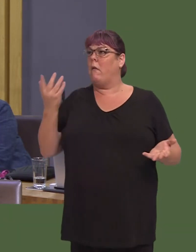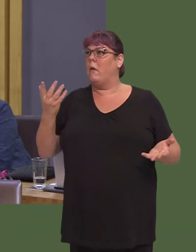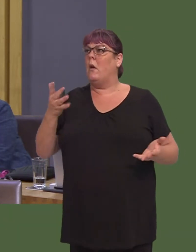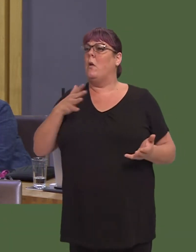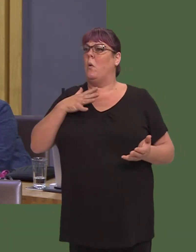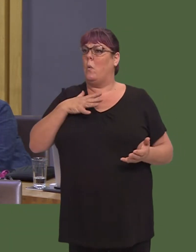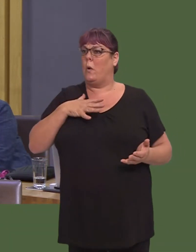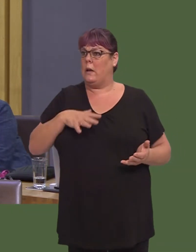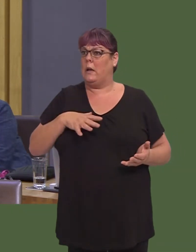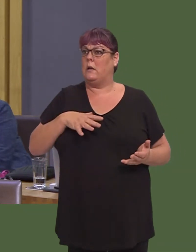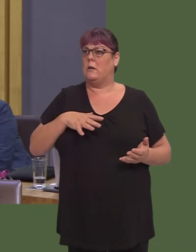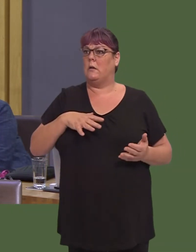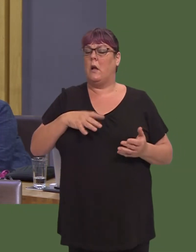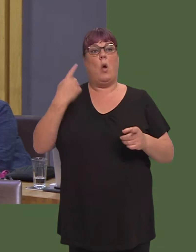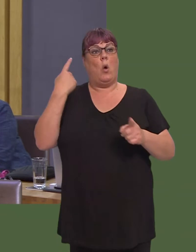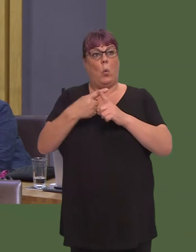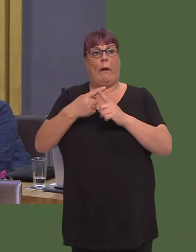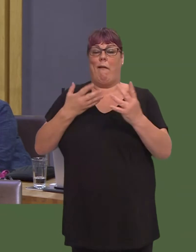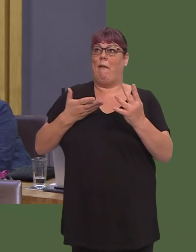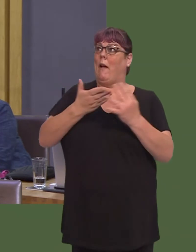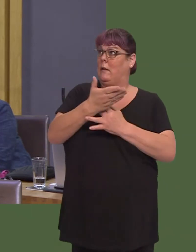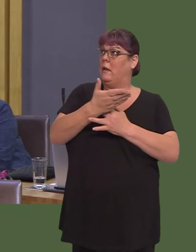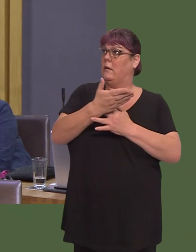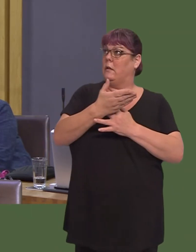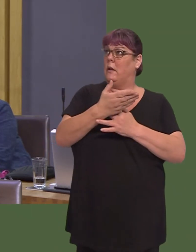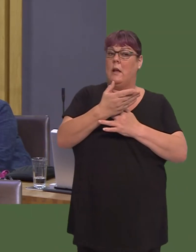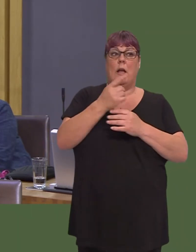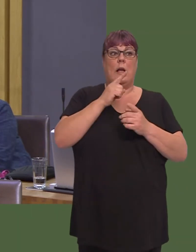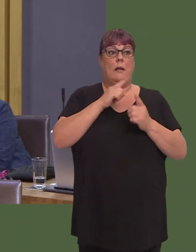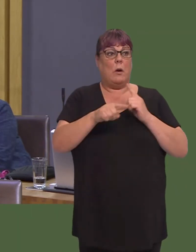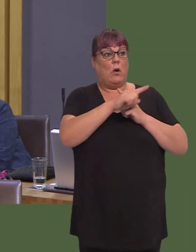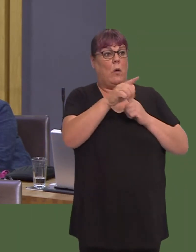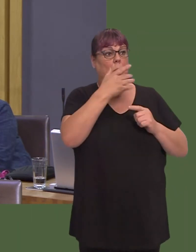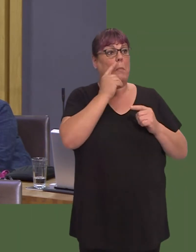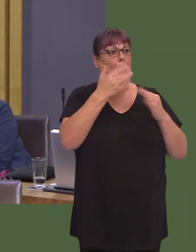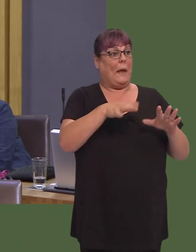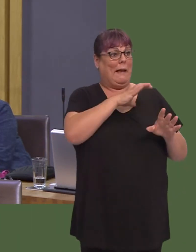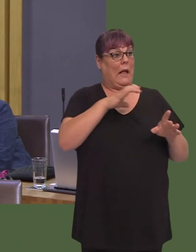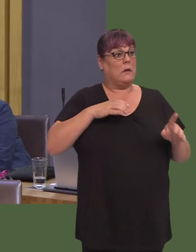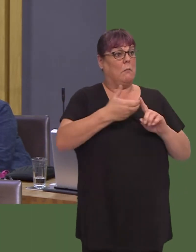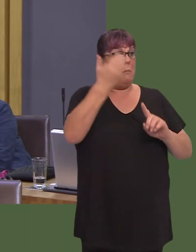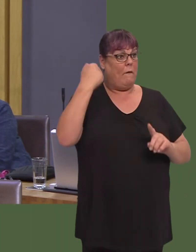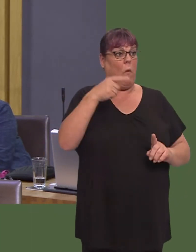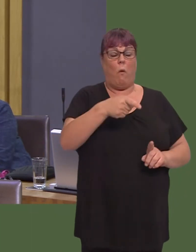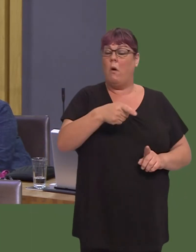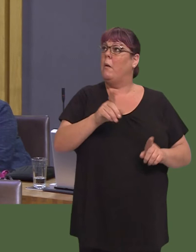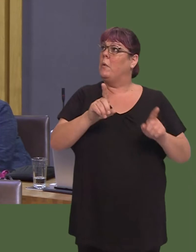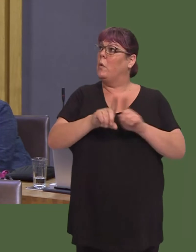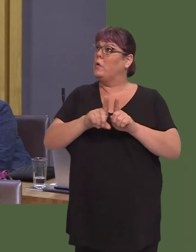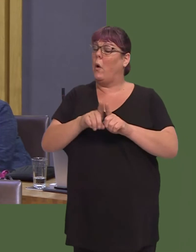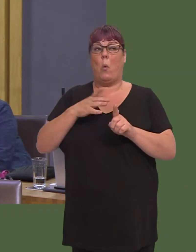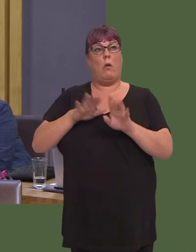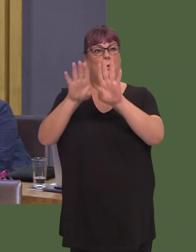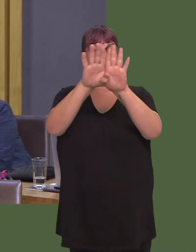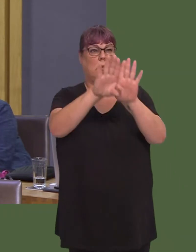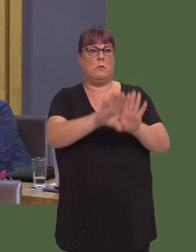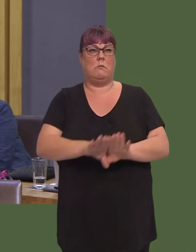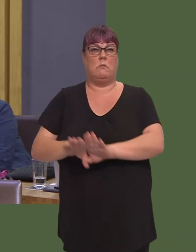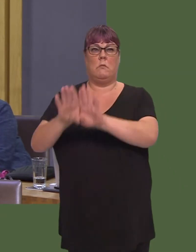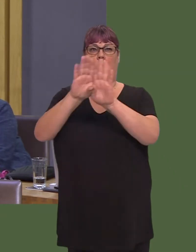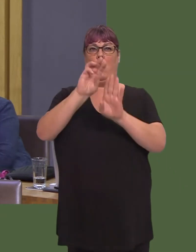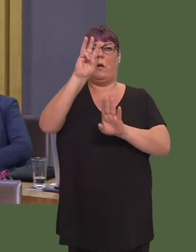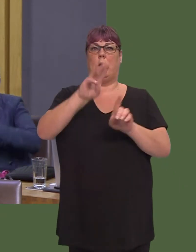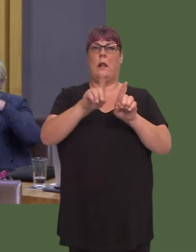see any alternative other than a general election, and, in that general election, Brexit would